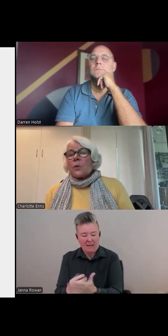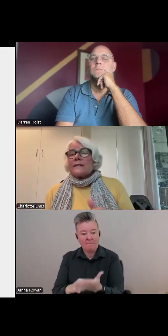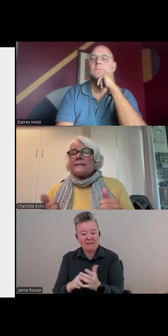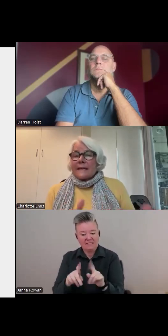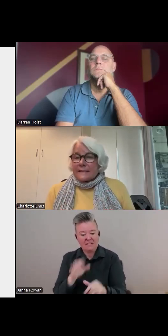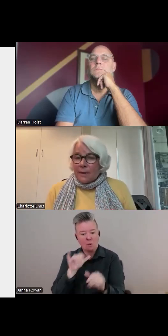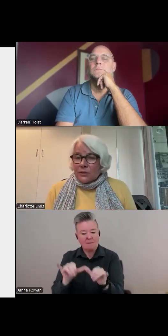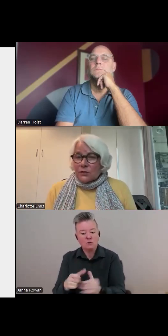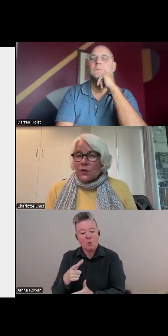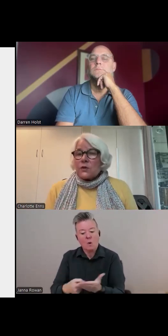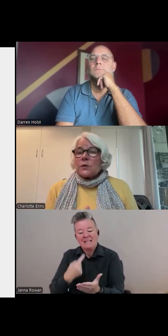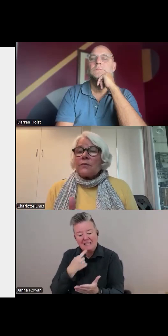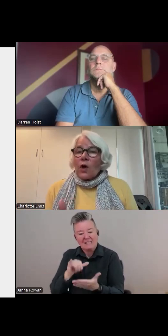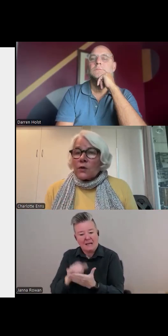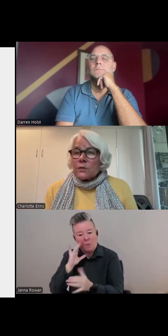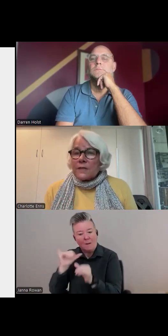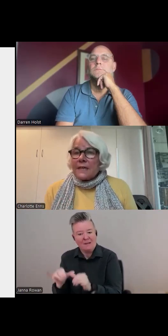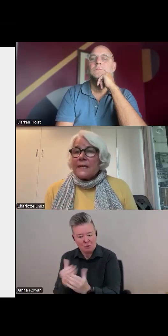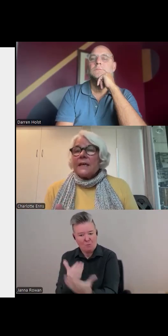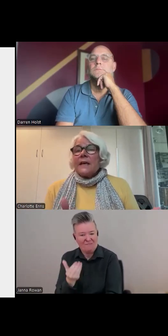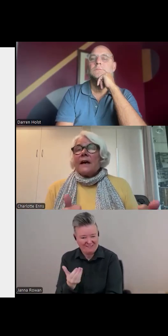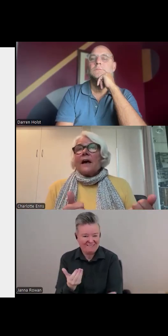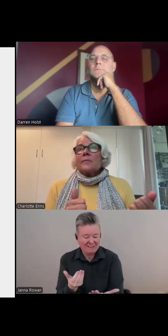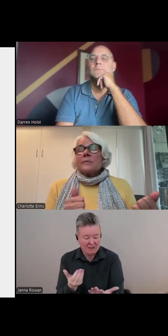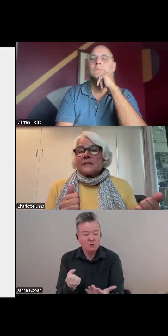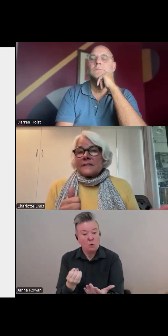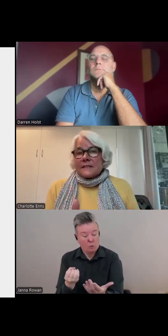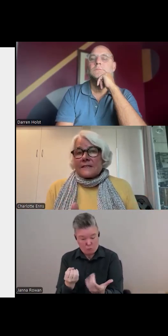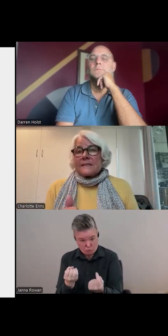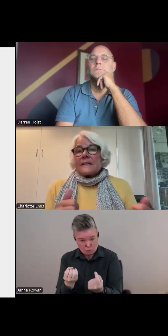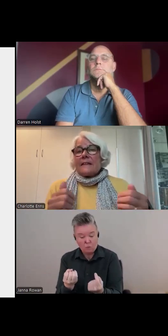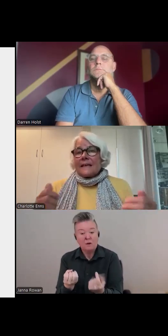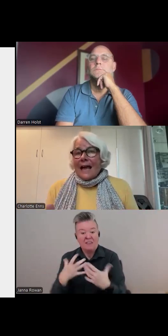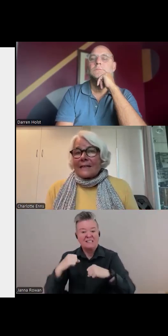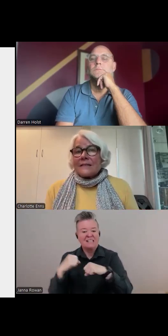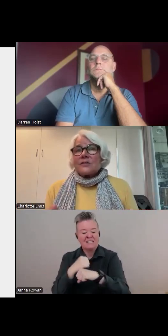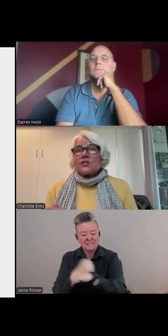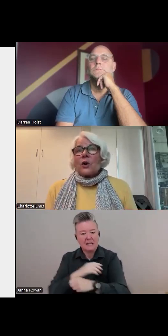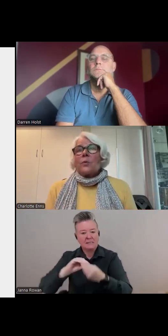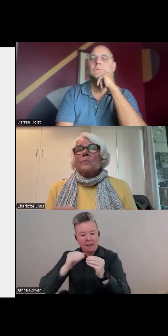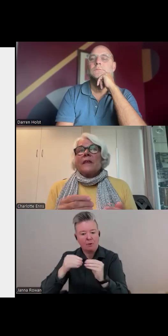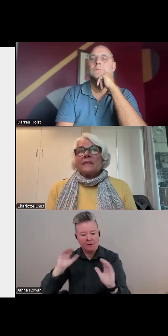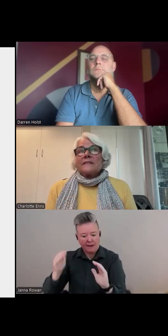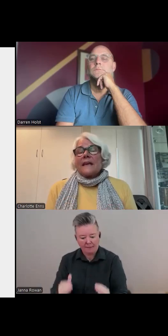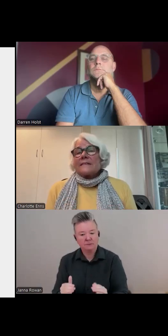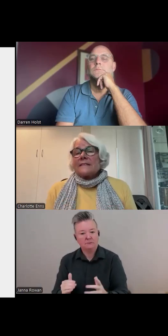what it says it measures. So we've also done the statistics and the analysis to show that this test